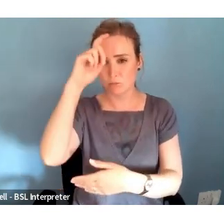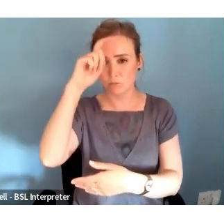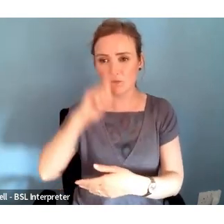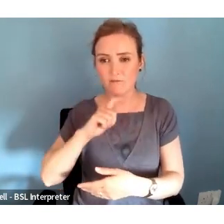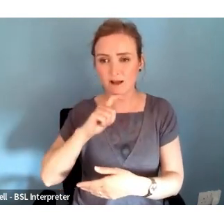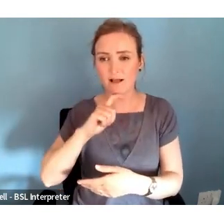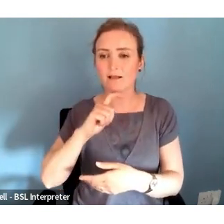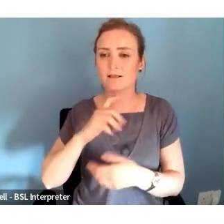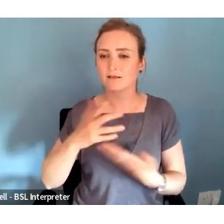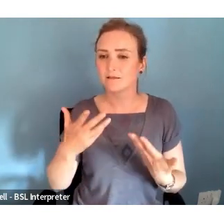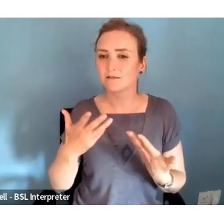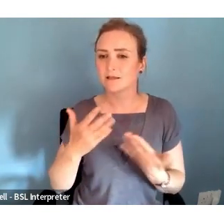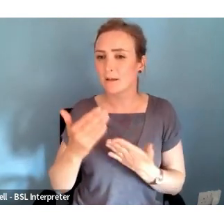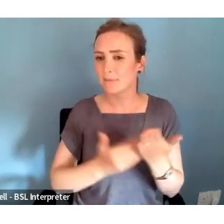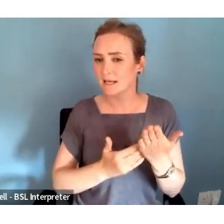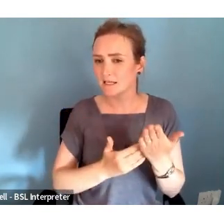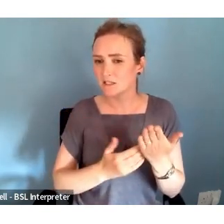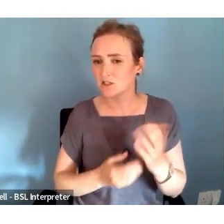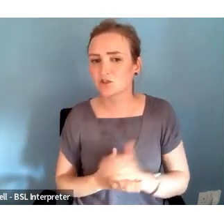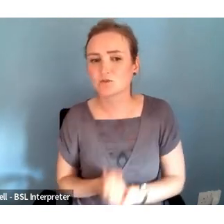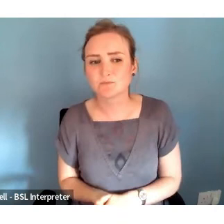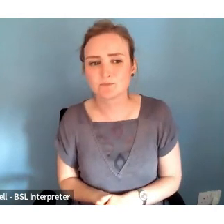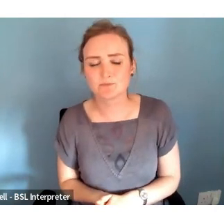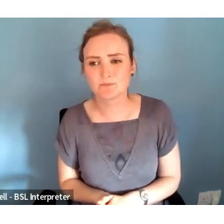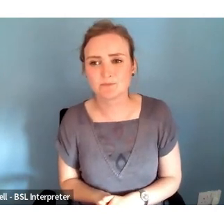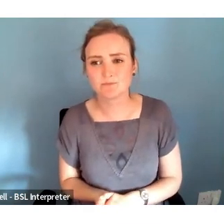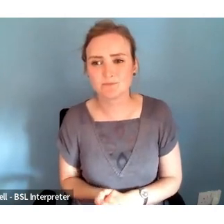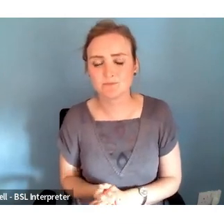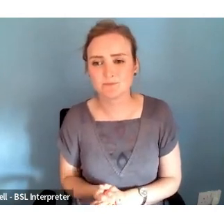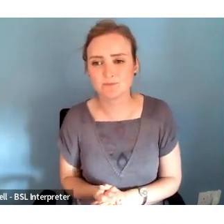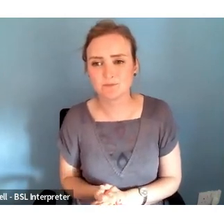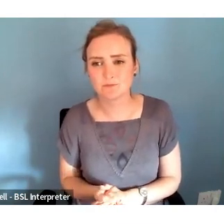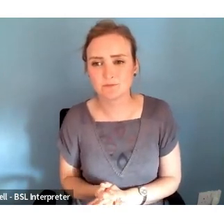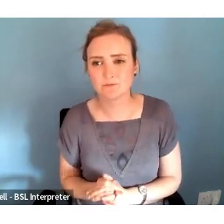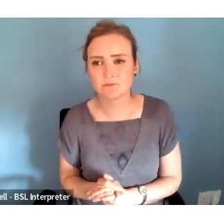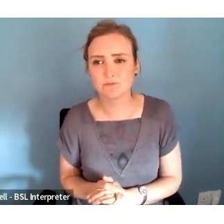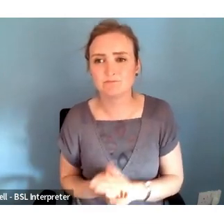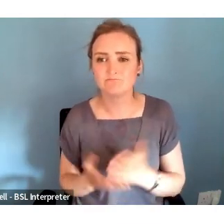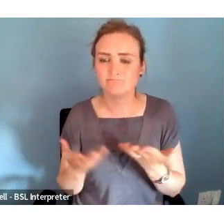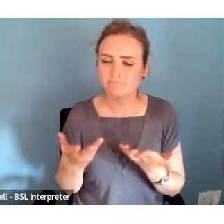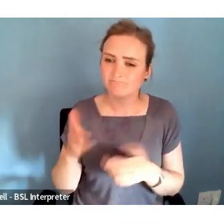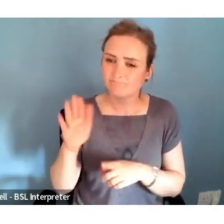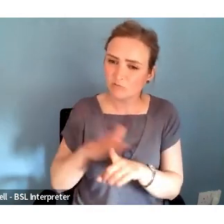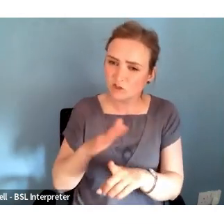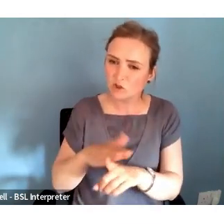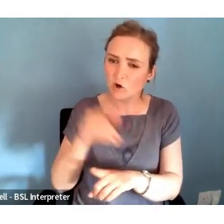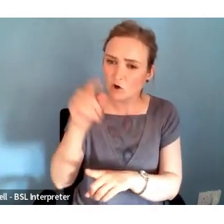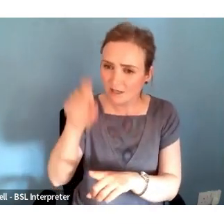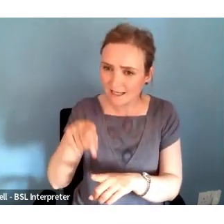. It sanity doing, you can to Rye reassure candidates you are an inclusive